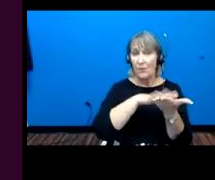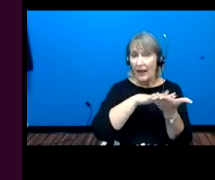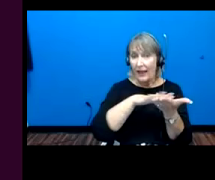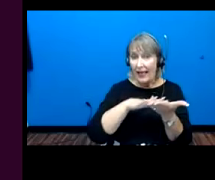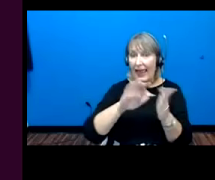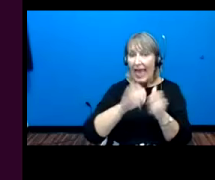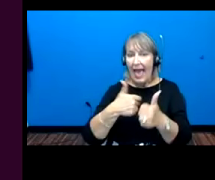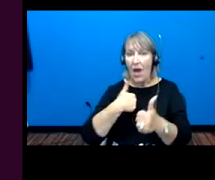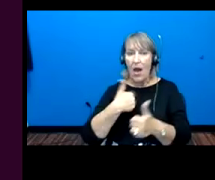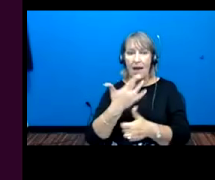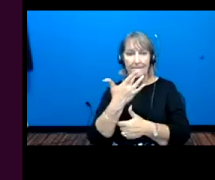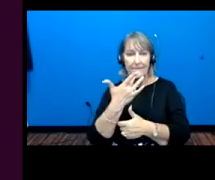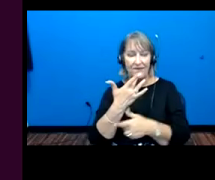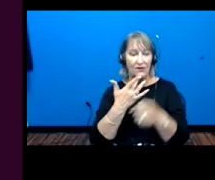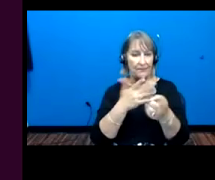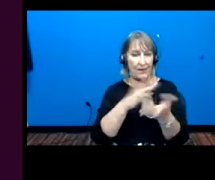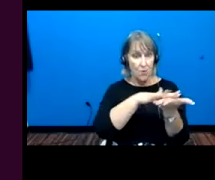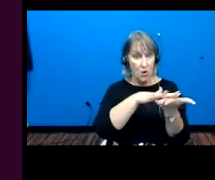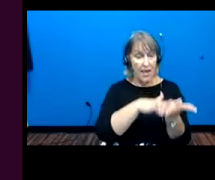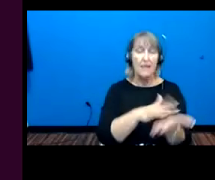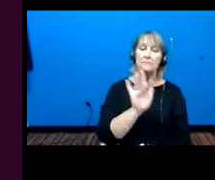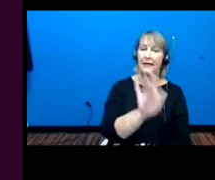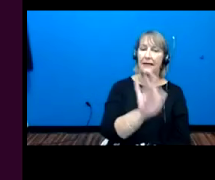So here we've got Braille Resources.